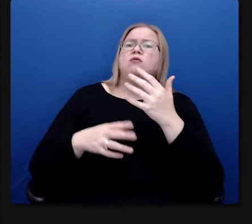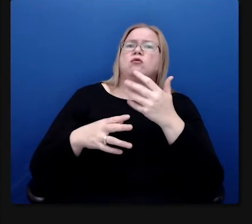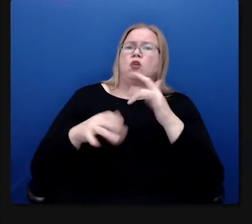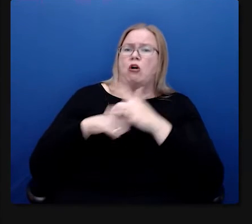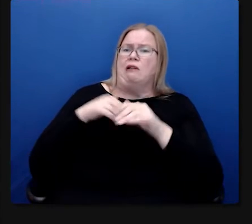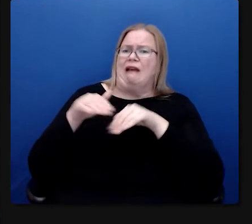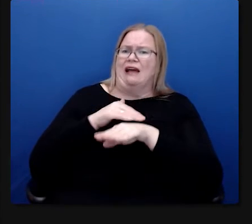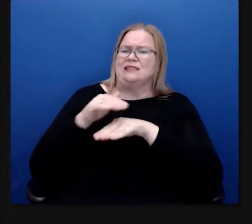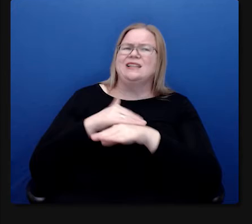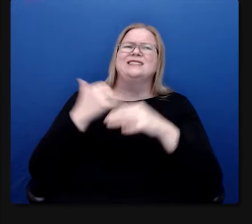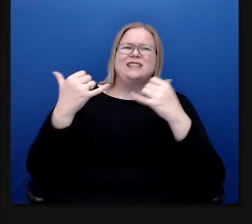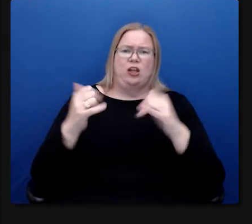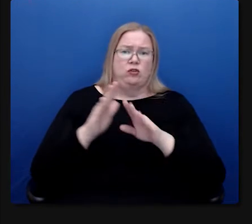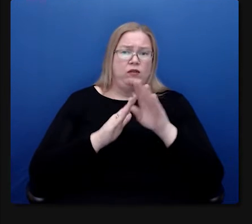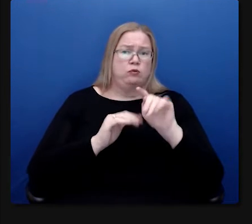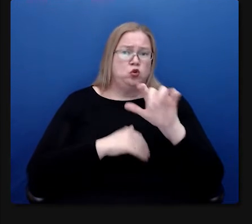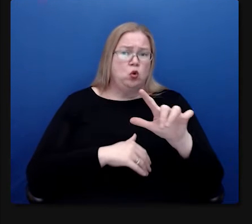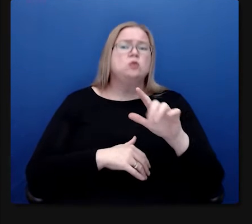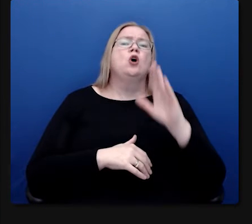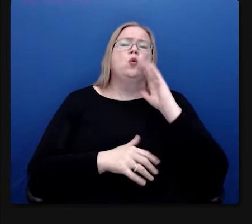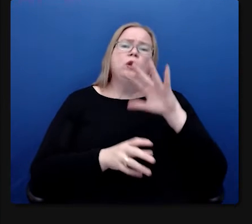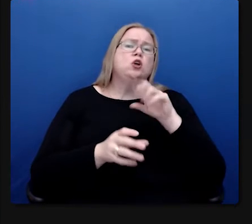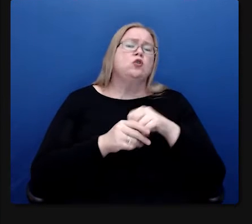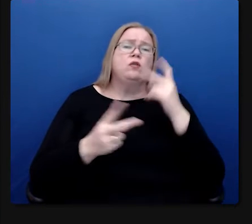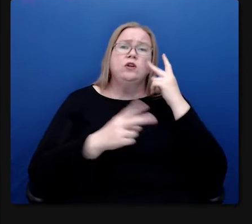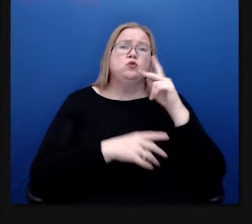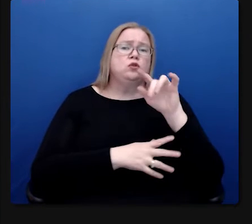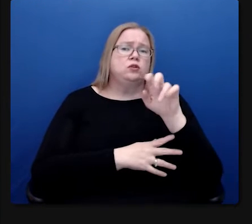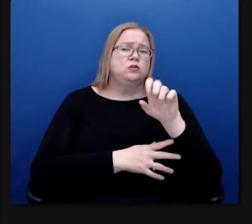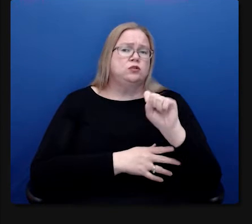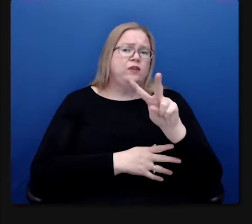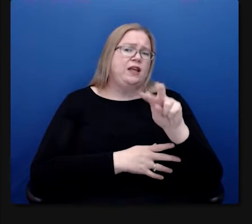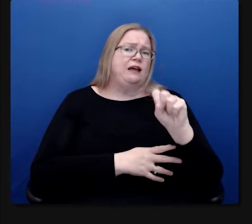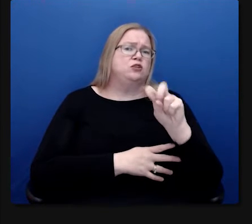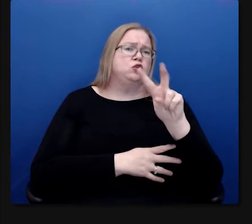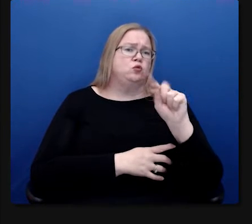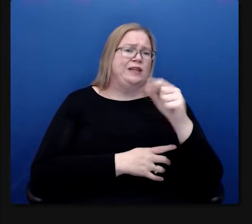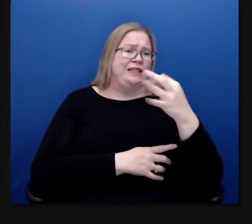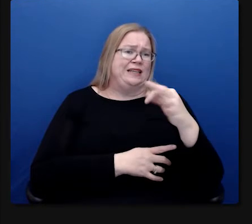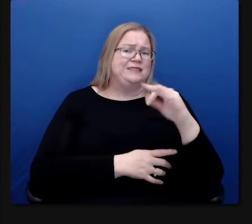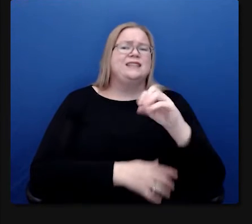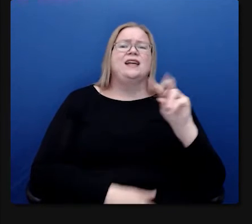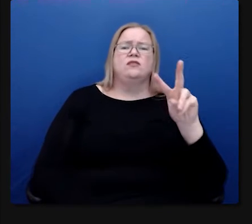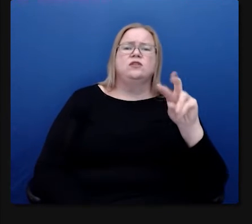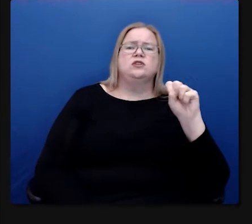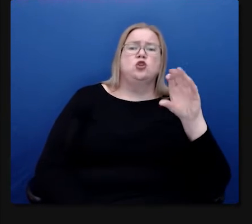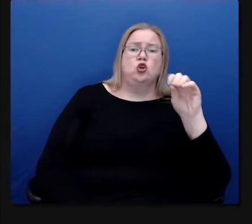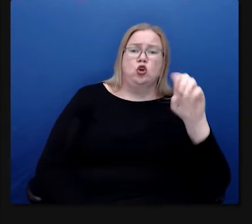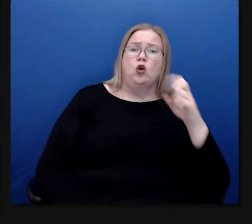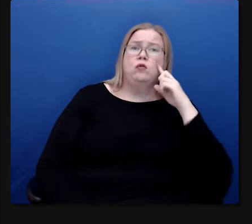When it comes to the developer tools, we're going to be including Visual Studio 2019 and Visual Studio Code for IDEs.